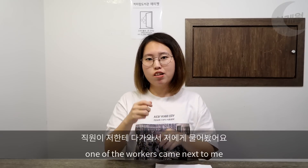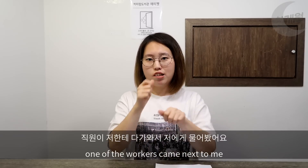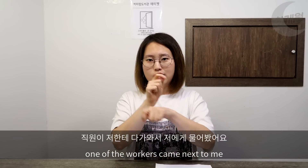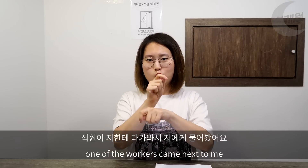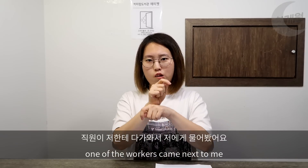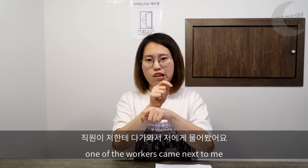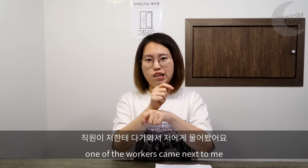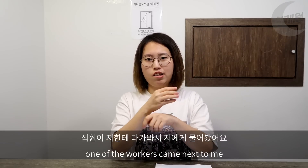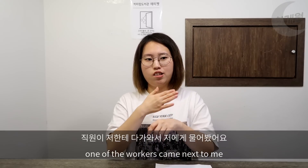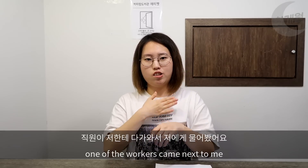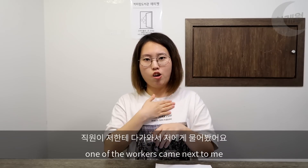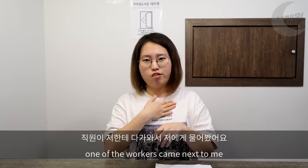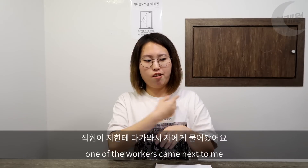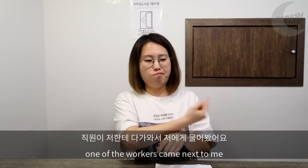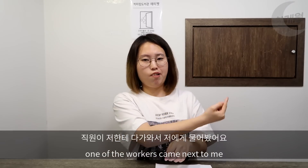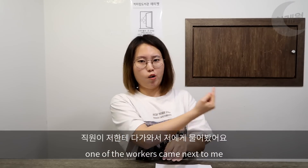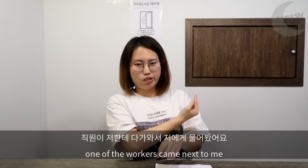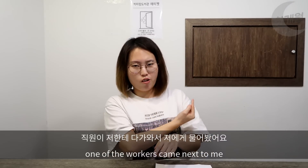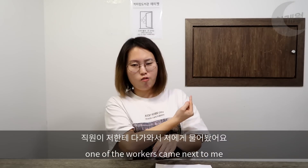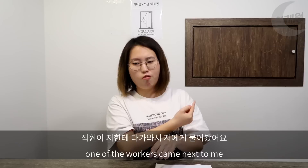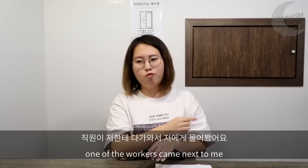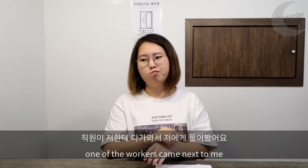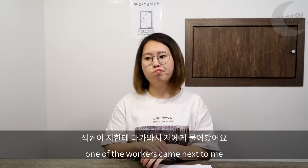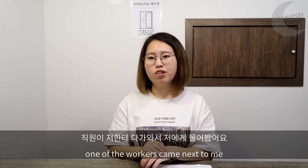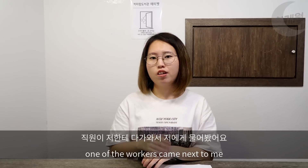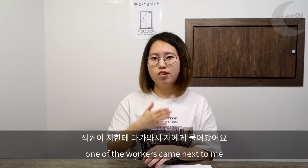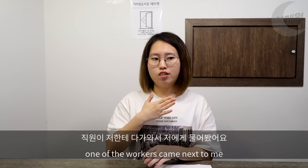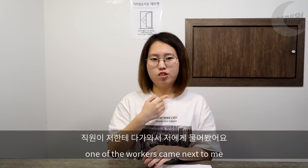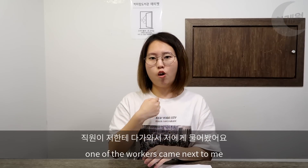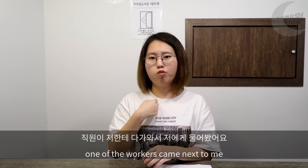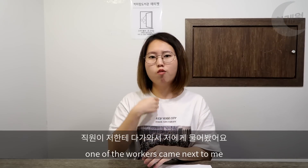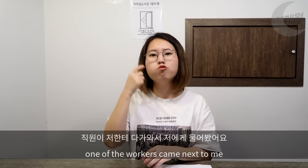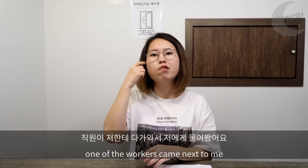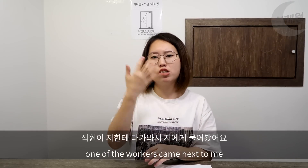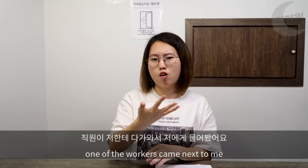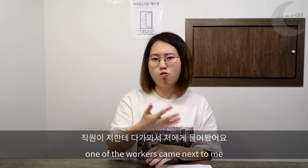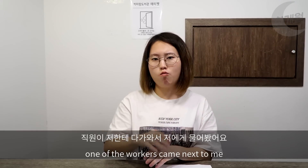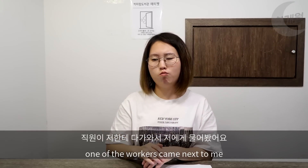one of the workers came next to me and asked